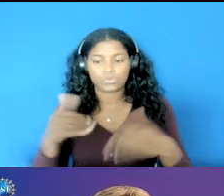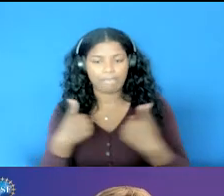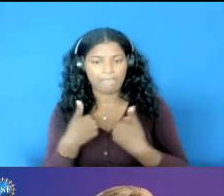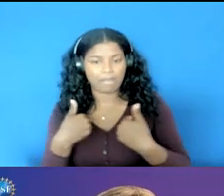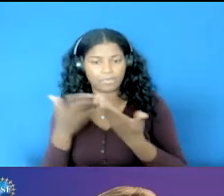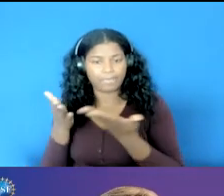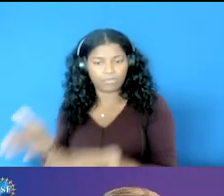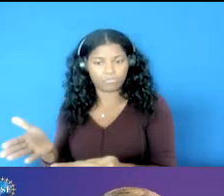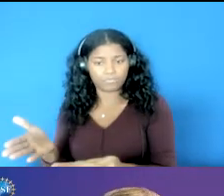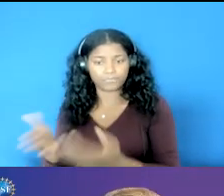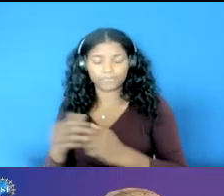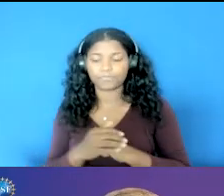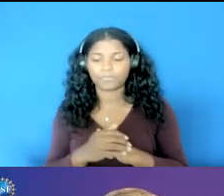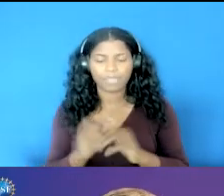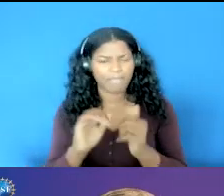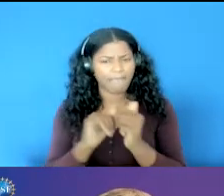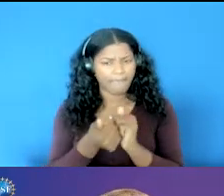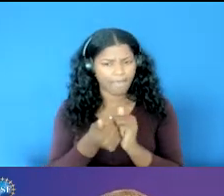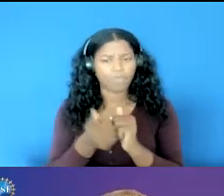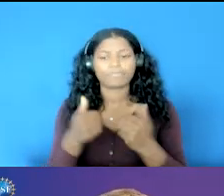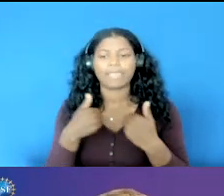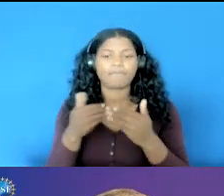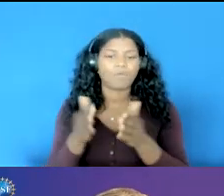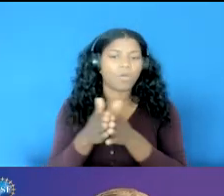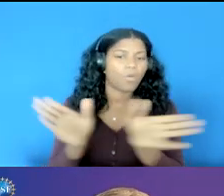And this is all done by leveraging open access ecological data gathered